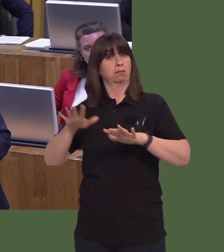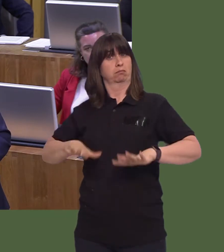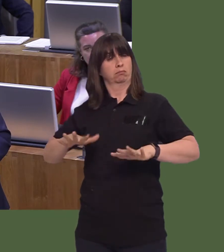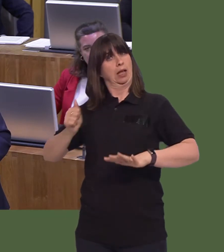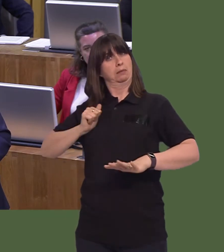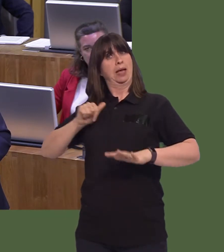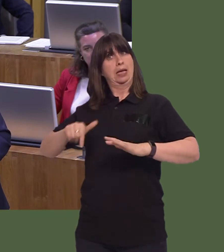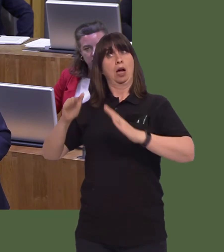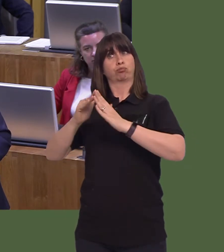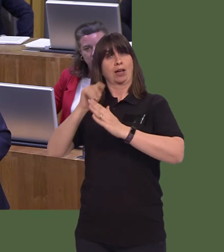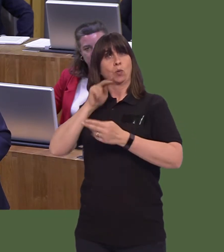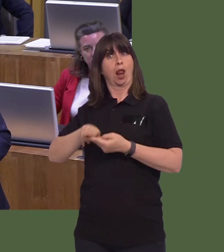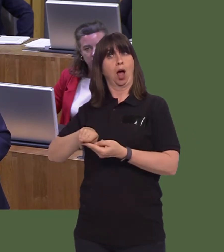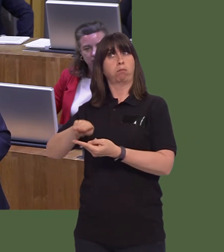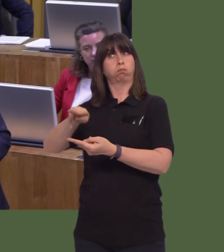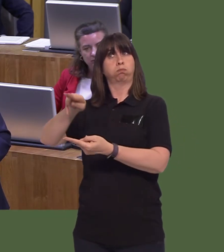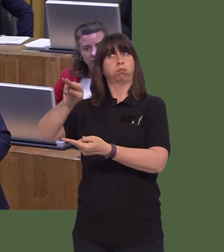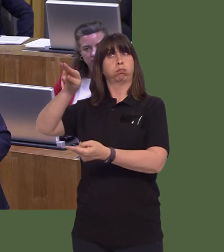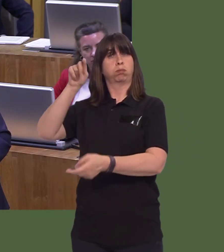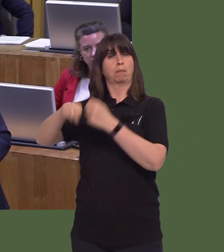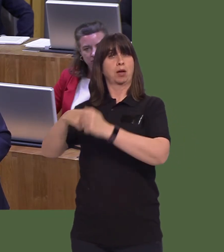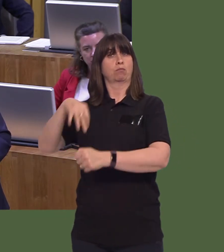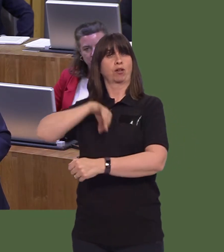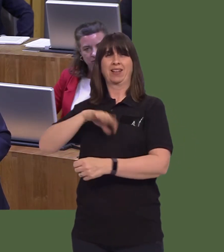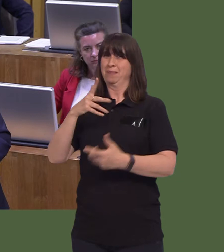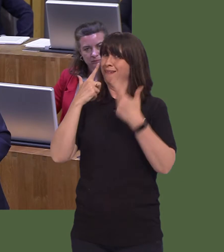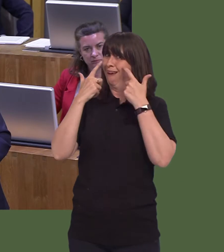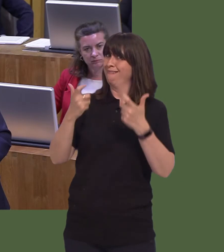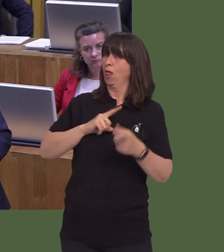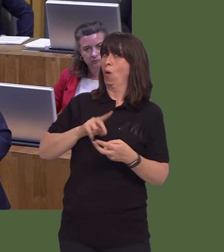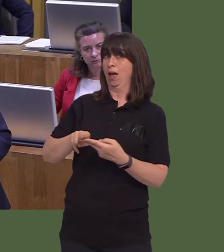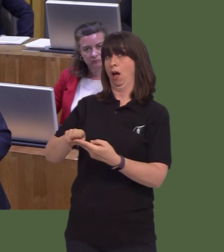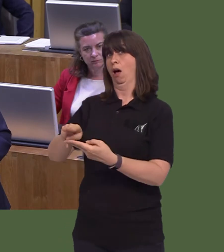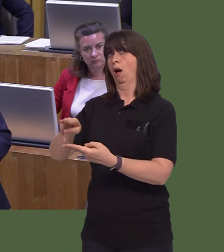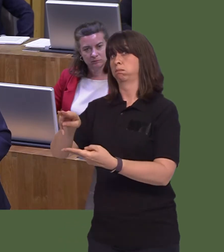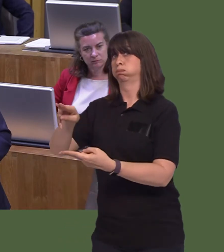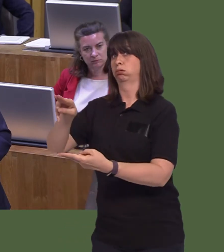prices will go up. The question is getting the balance right: prices will go up, but it's making sure they